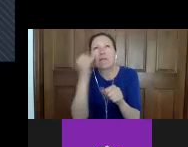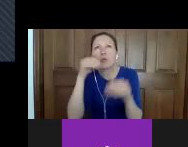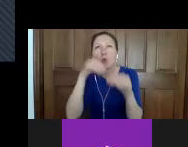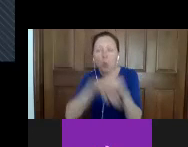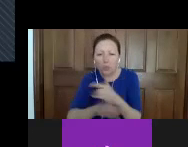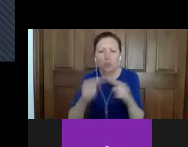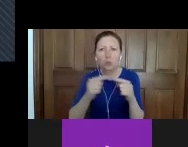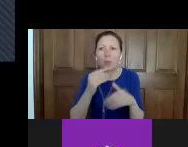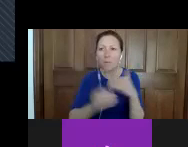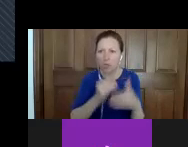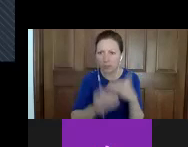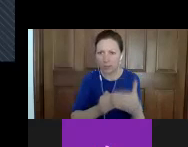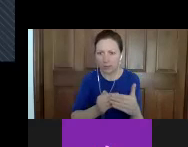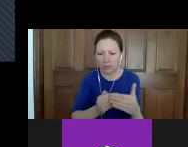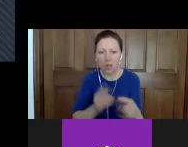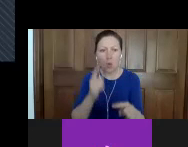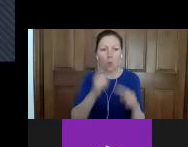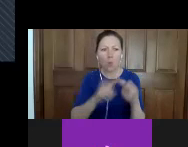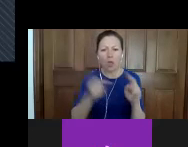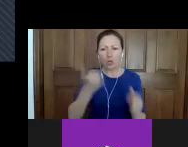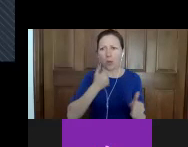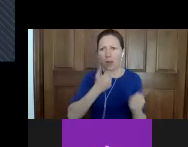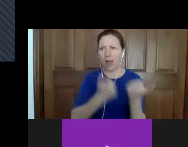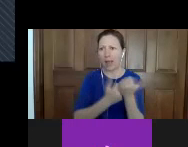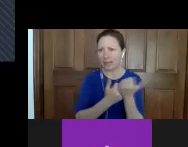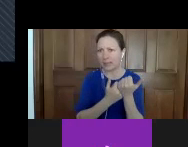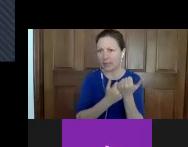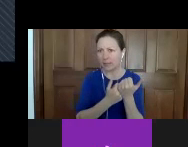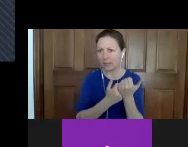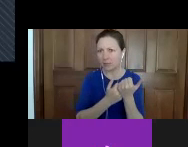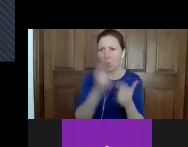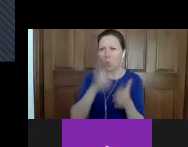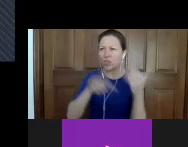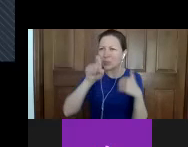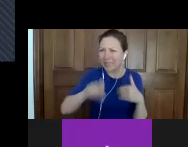to know what you kneeled. So specifically what specific accommodations will you need